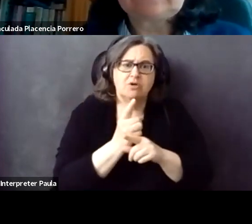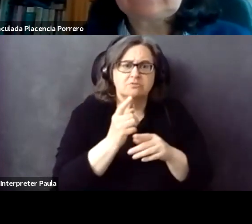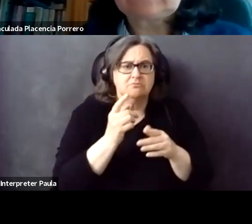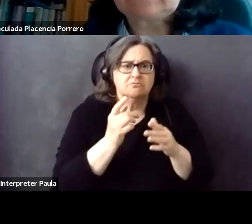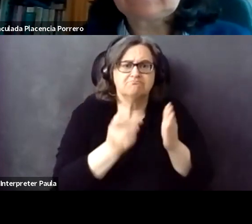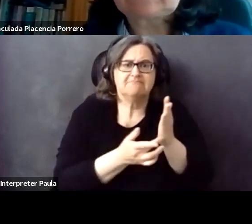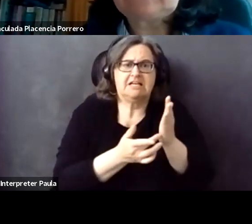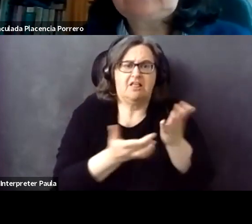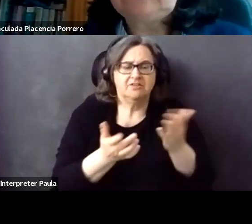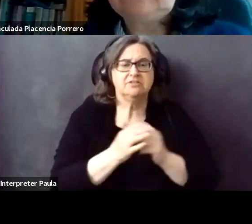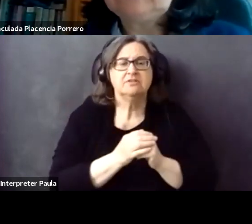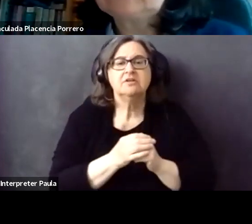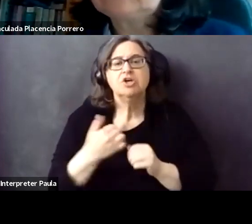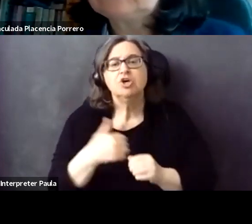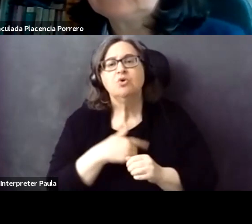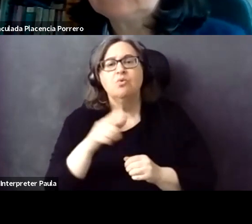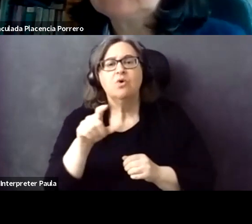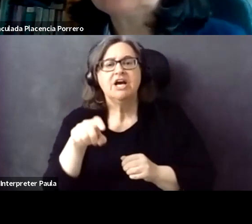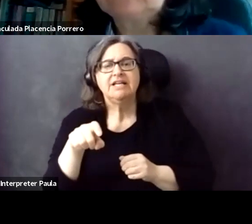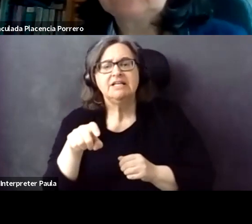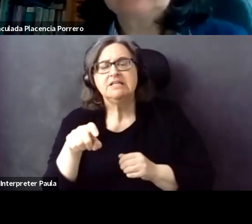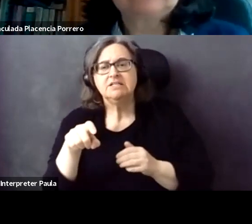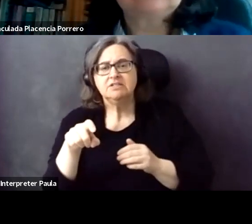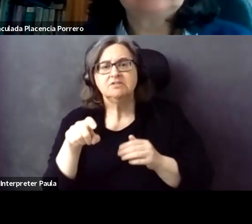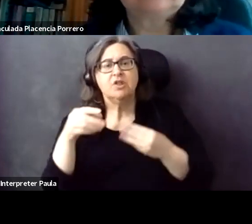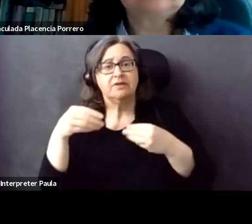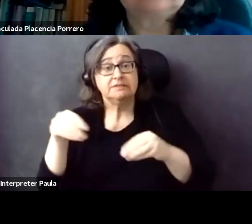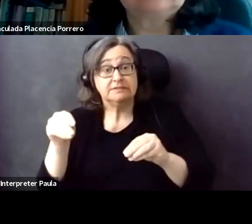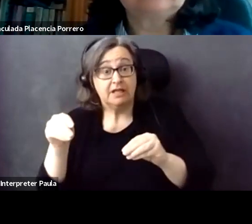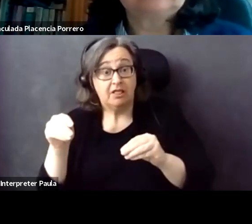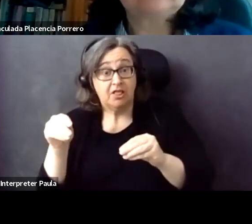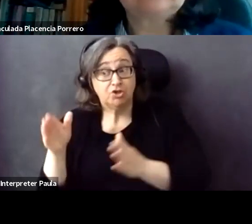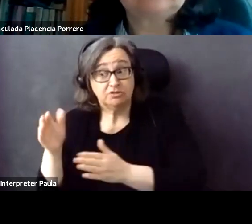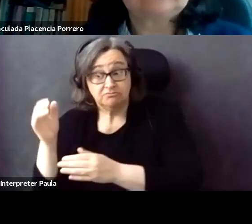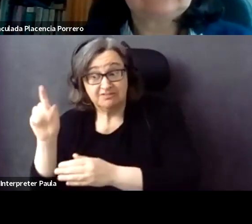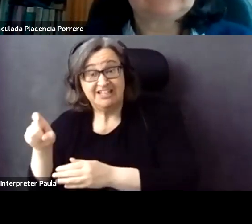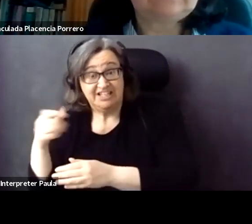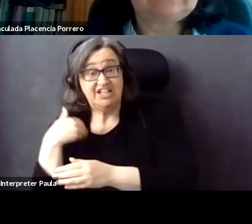pictures and their videos in a format